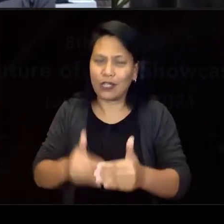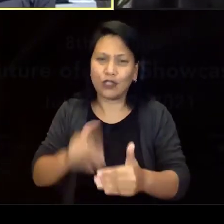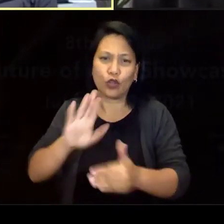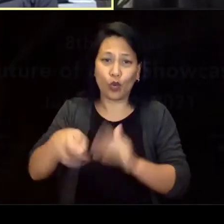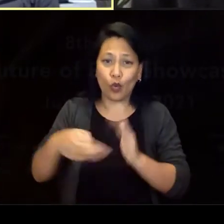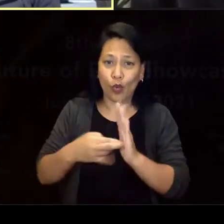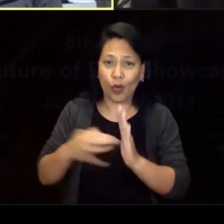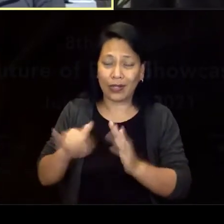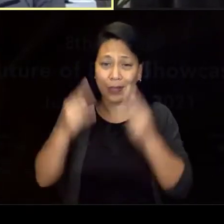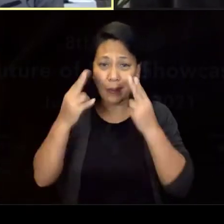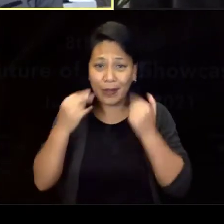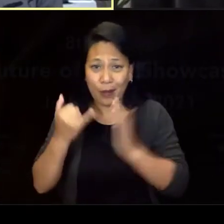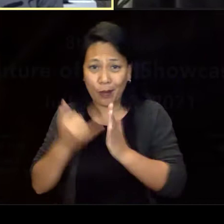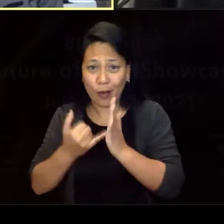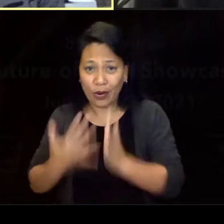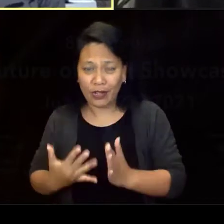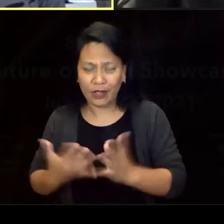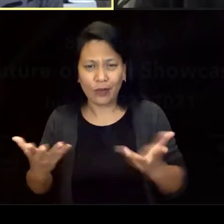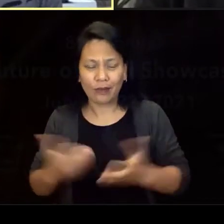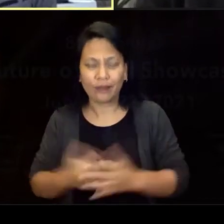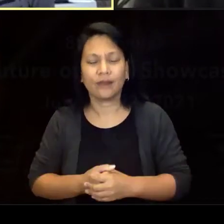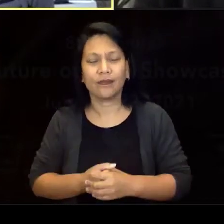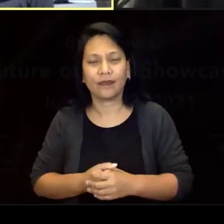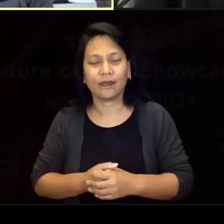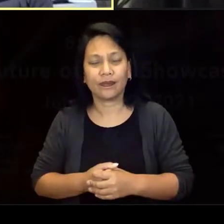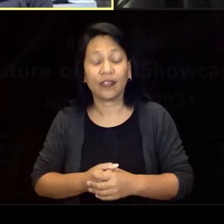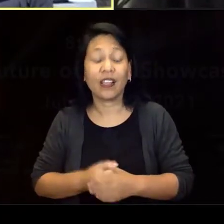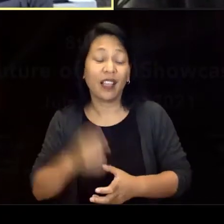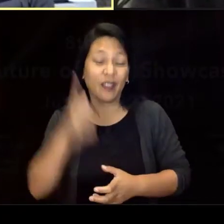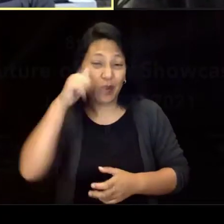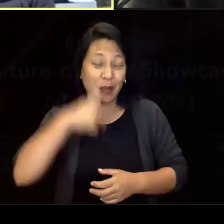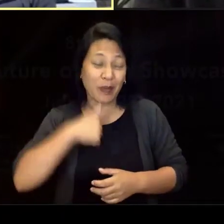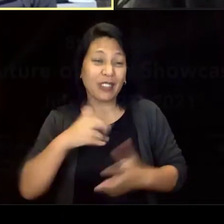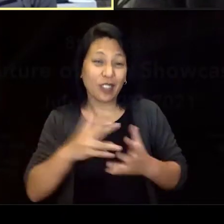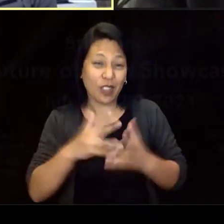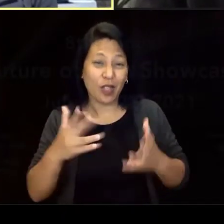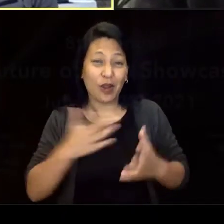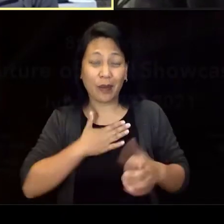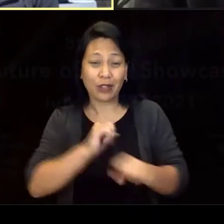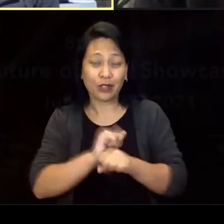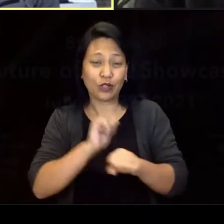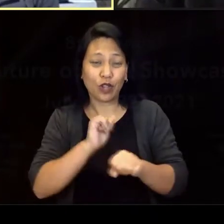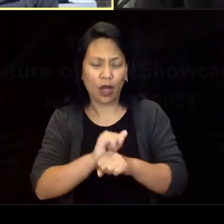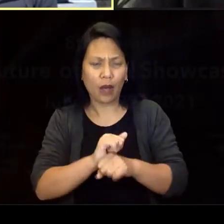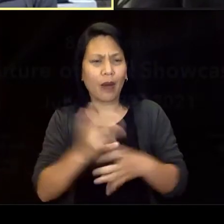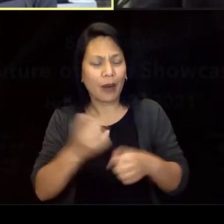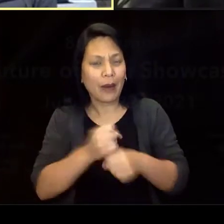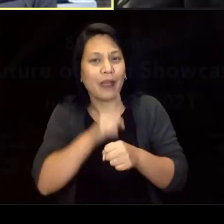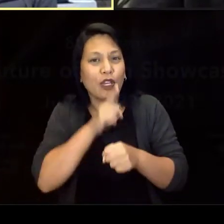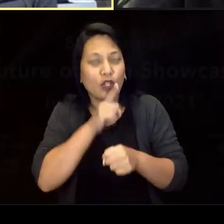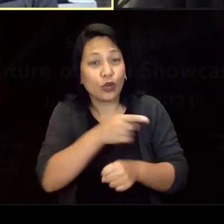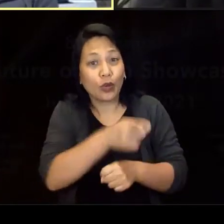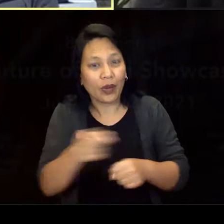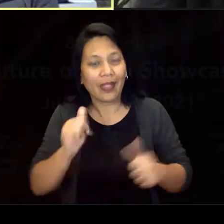Like, I feel like that's a very big part of my job is like making sure the talent feels comfortable.